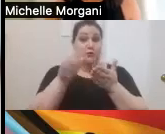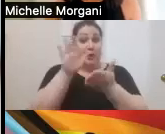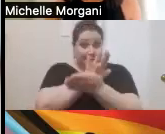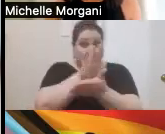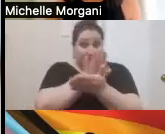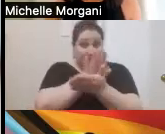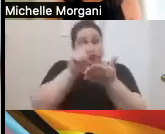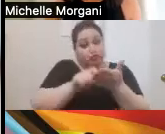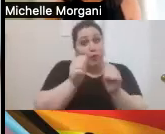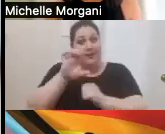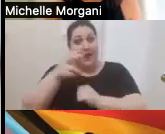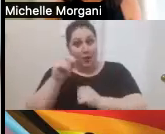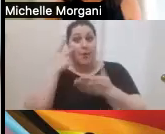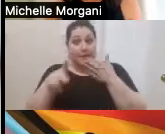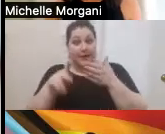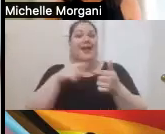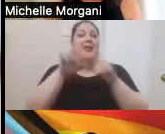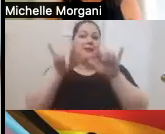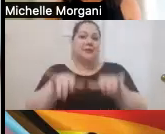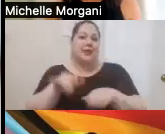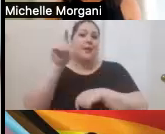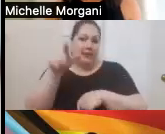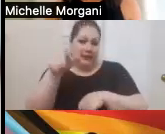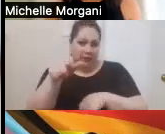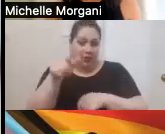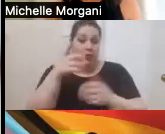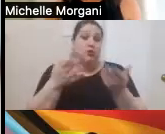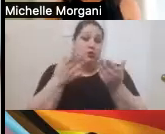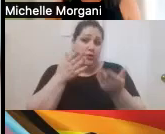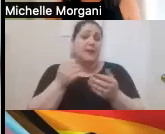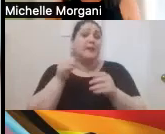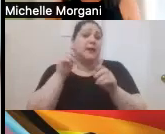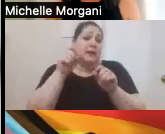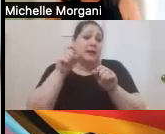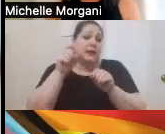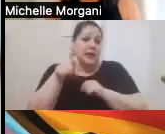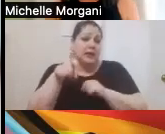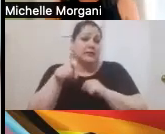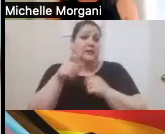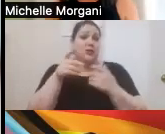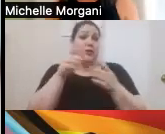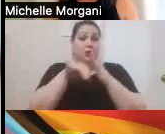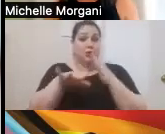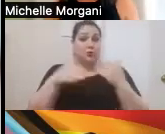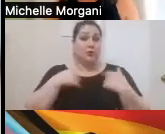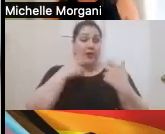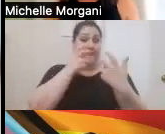And it might be necessary for the student to have an accommodation for some protected time